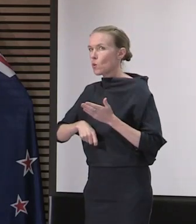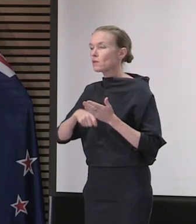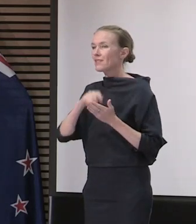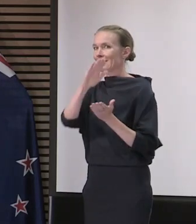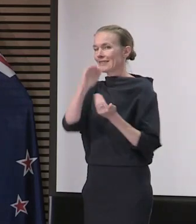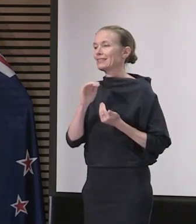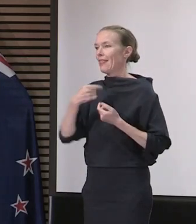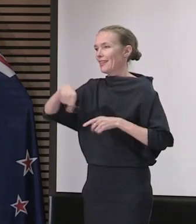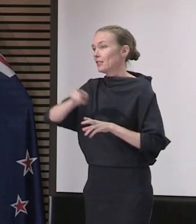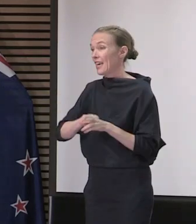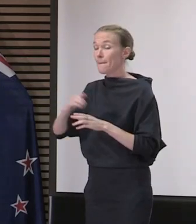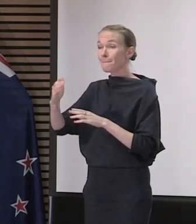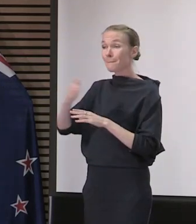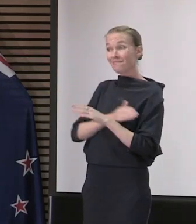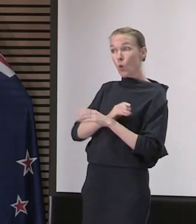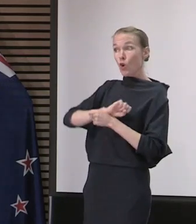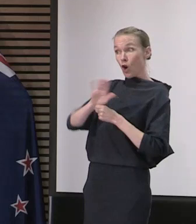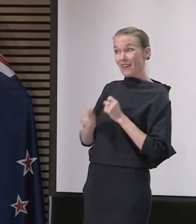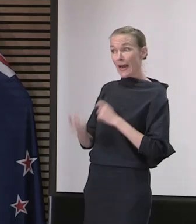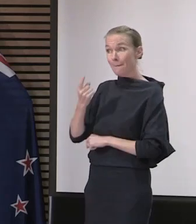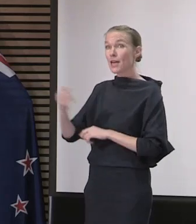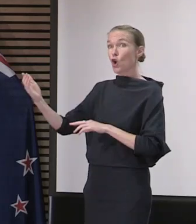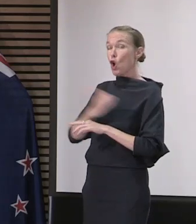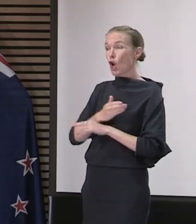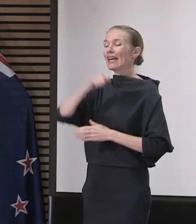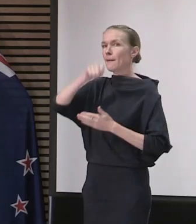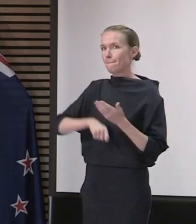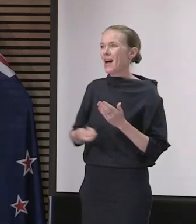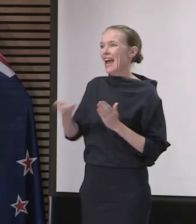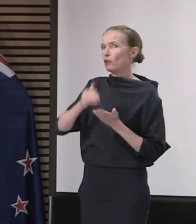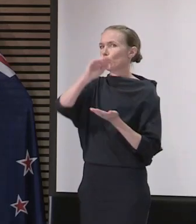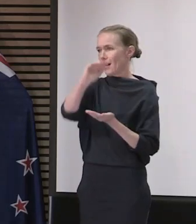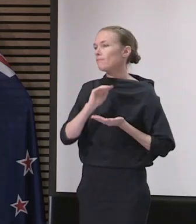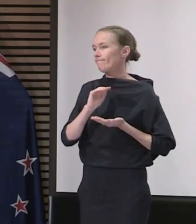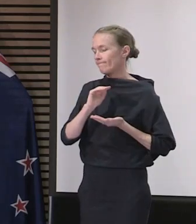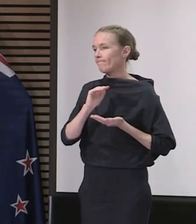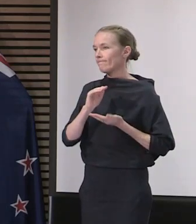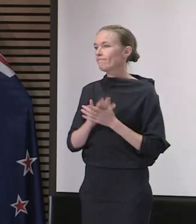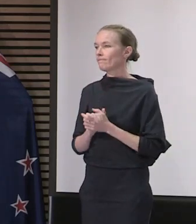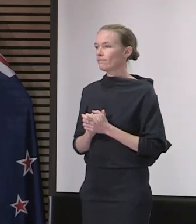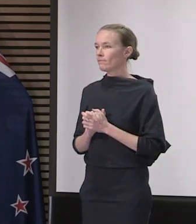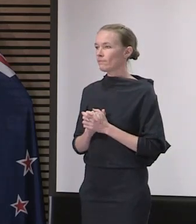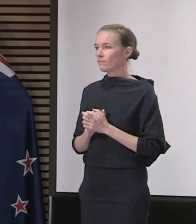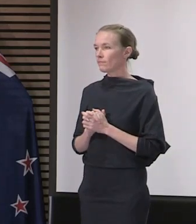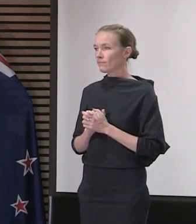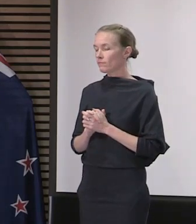400,000 doses of vaccine were procured this year before the